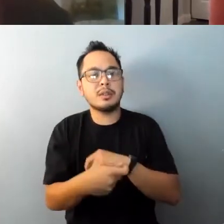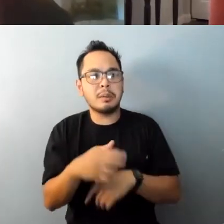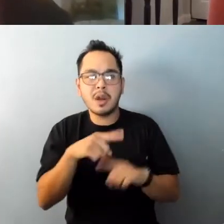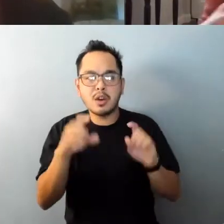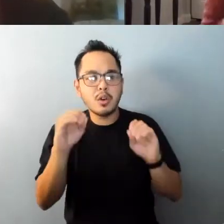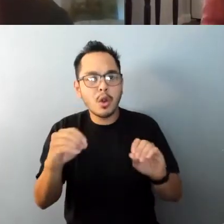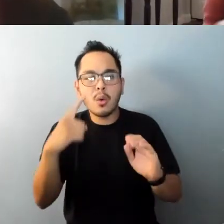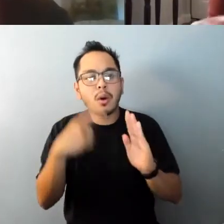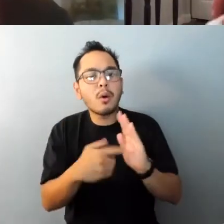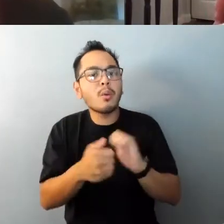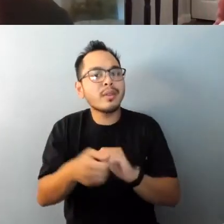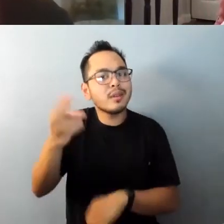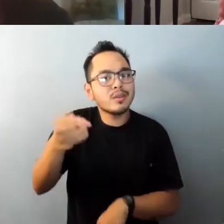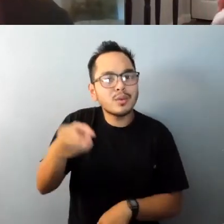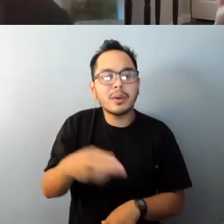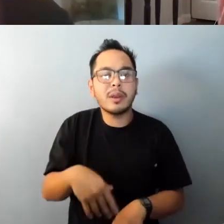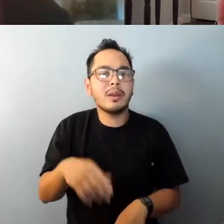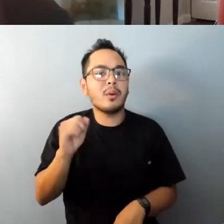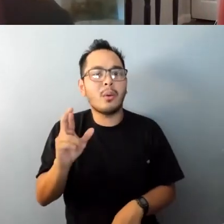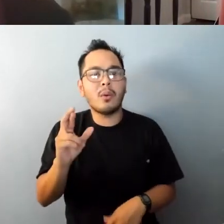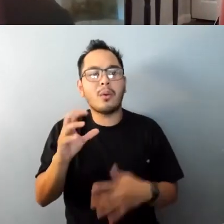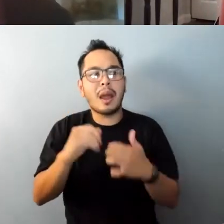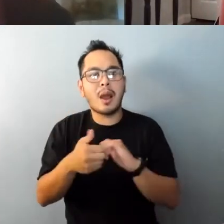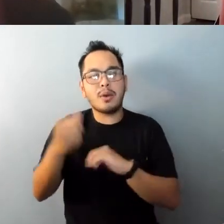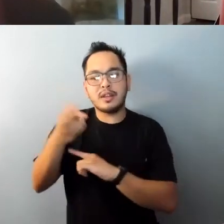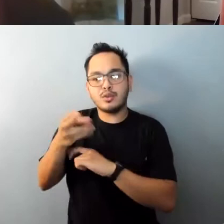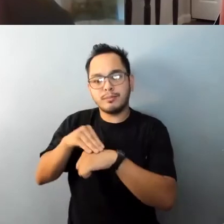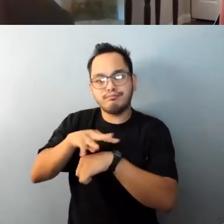or exactly how her experience would have been shaped by being biracial.